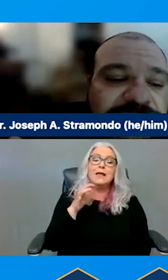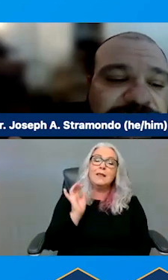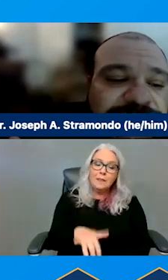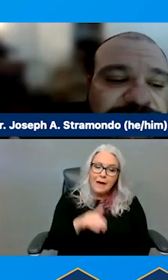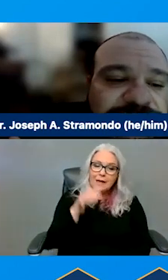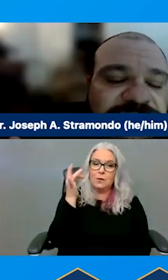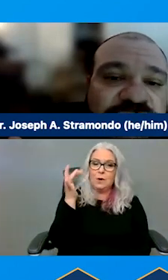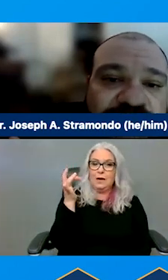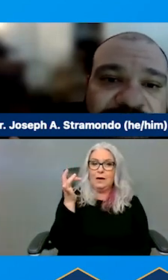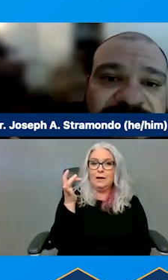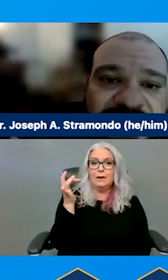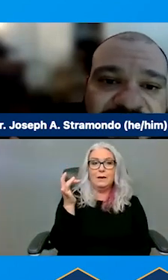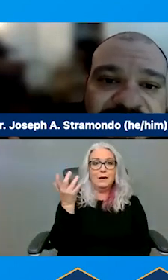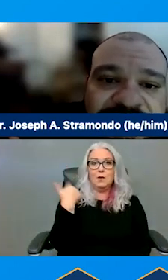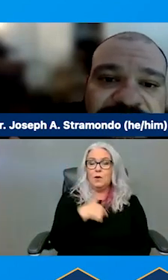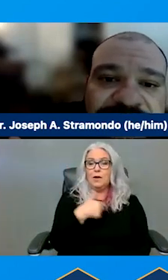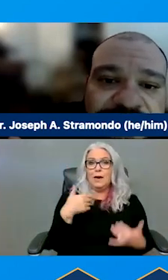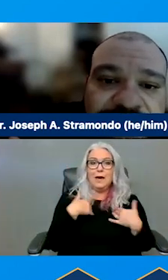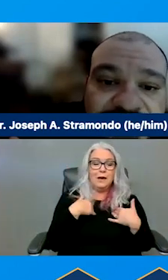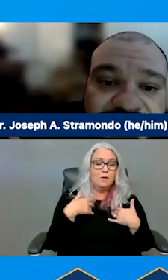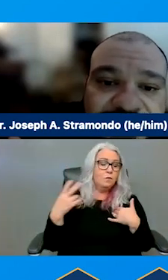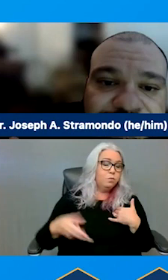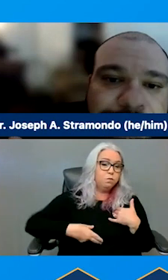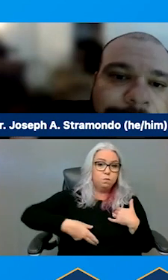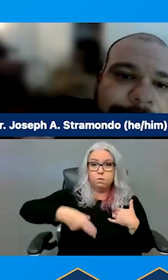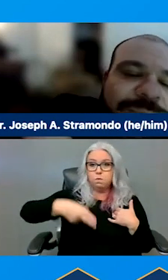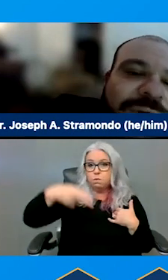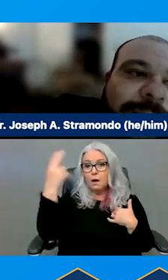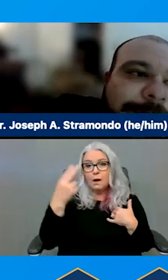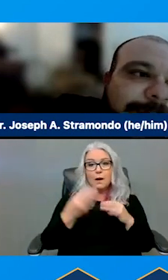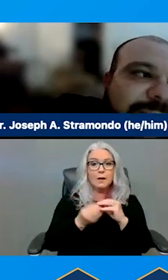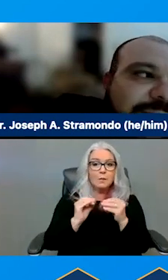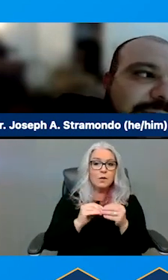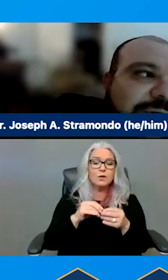created this level of incredibly